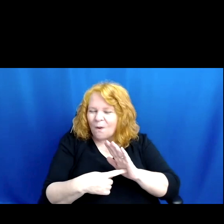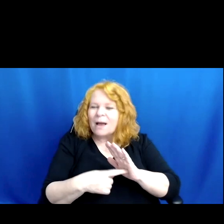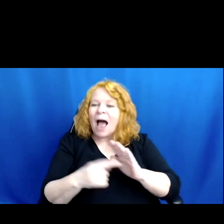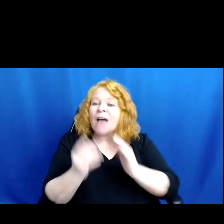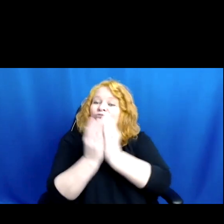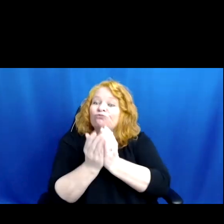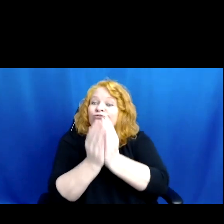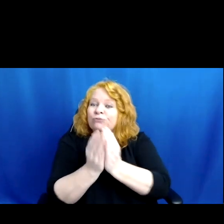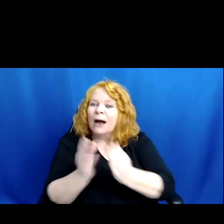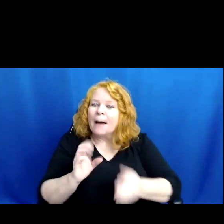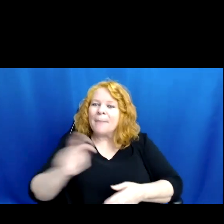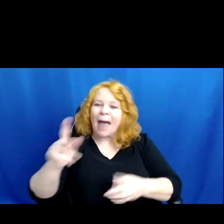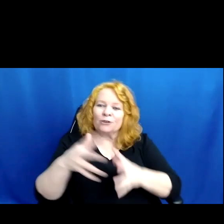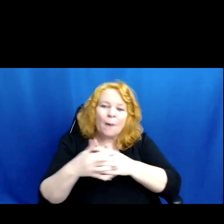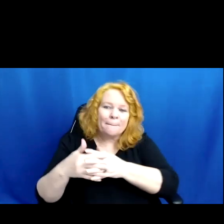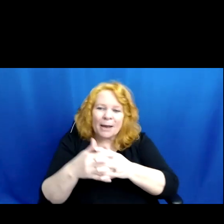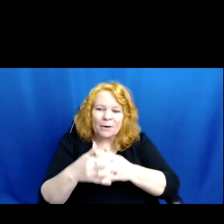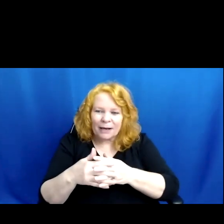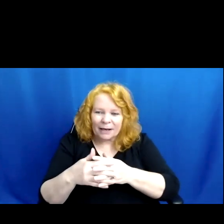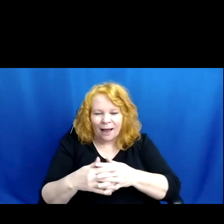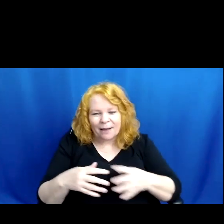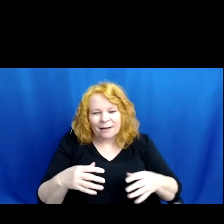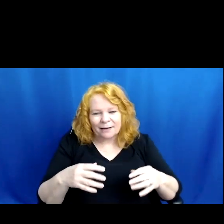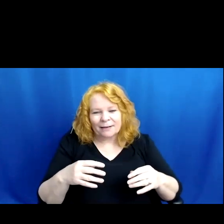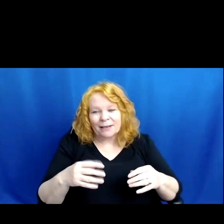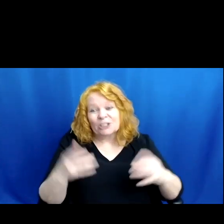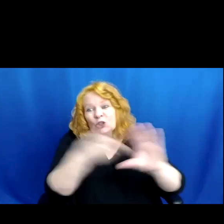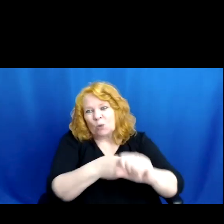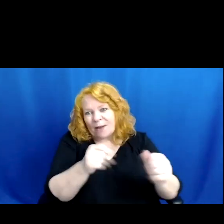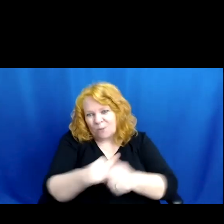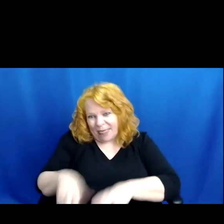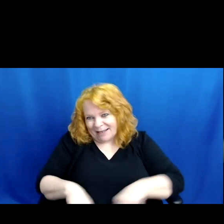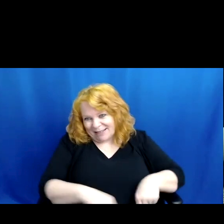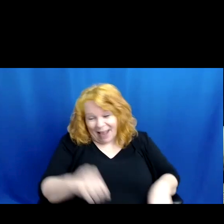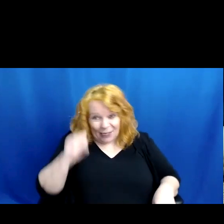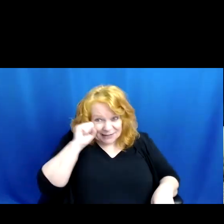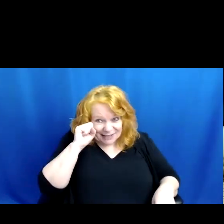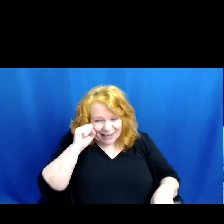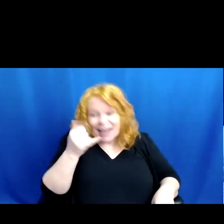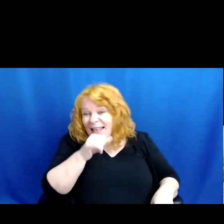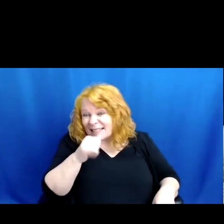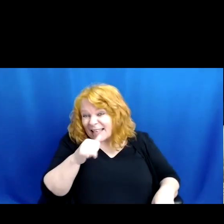And she sees Silly Sailor Sid So Silly Sailor Sid and his cardboard boat.